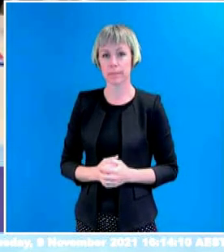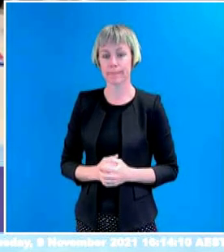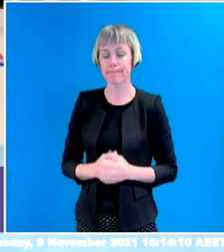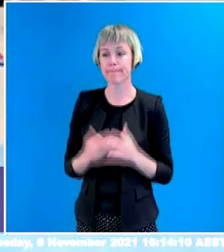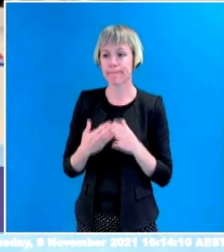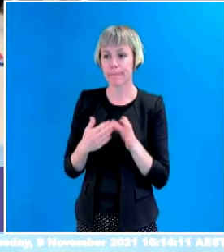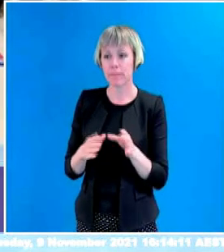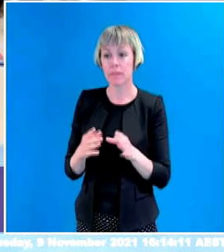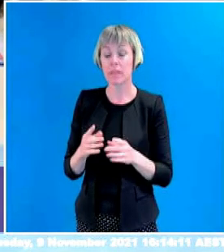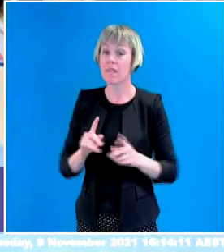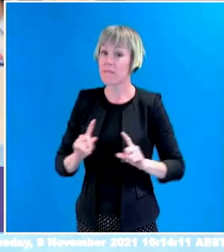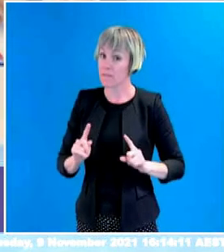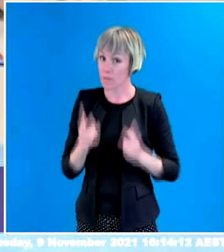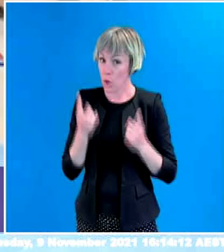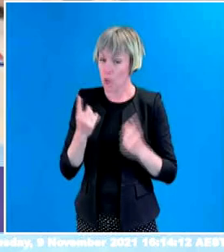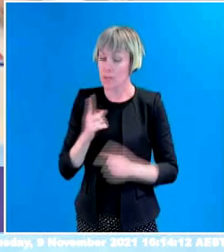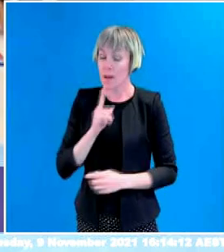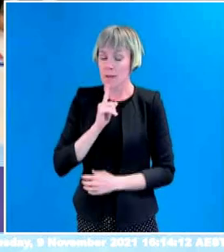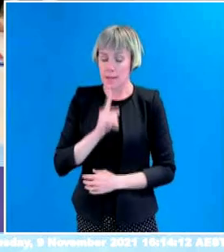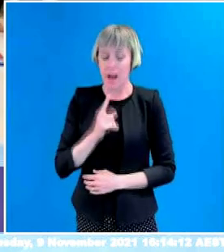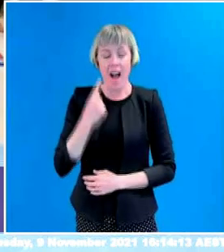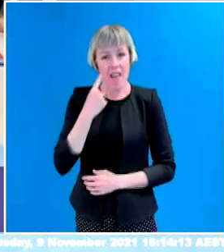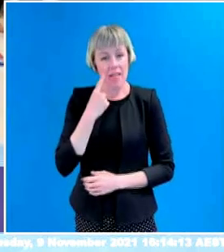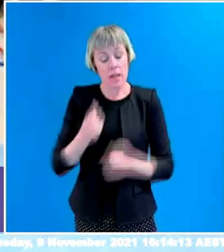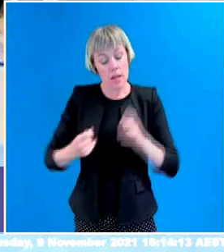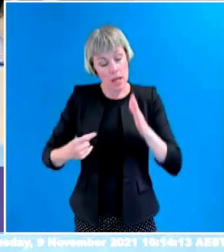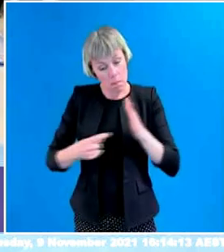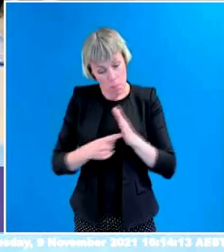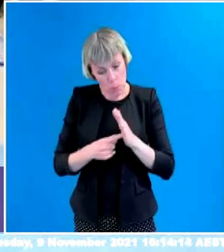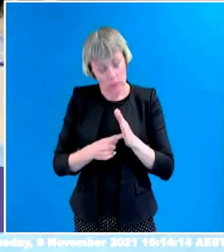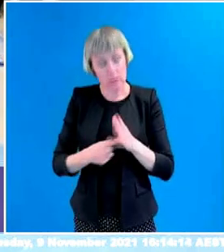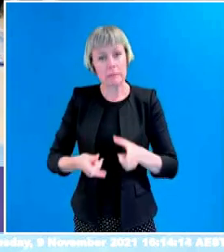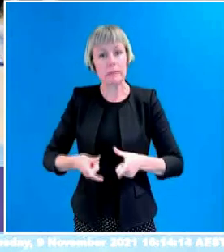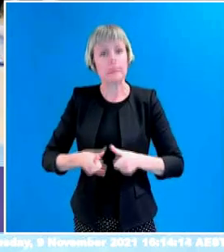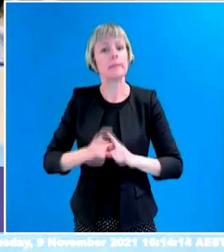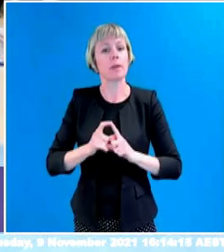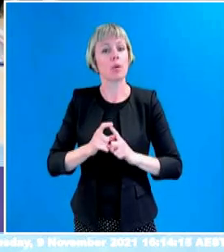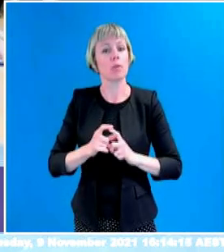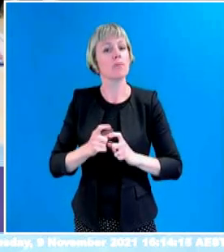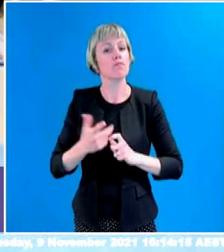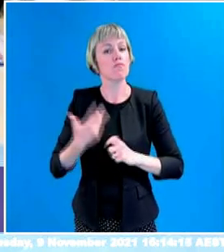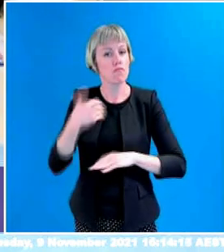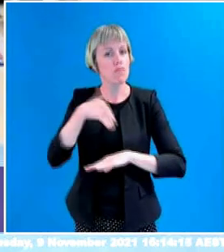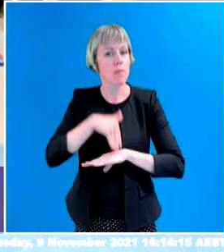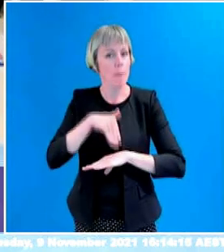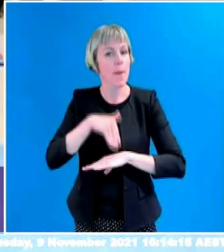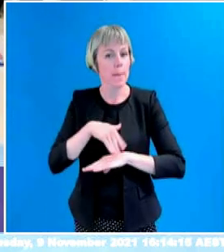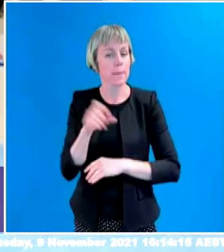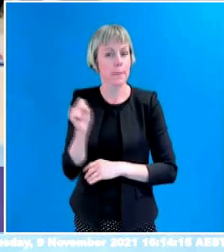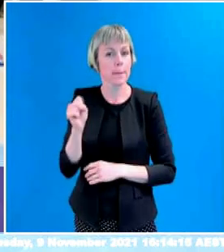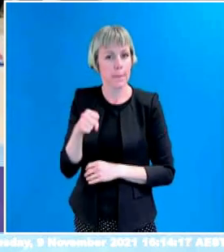just say that first, this issue, because it does touch on something at the heart